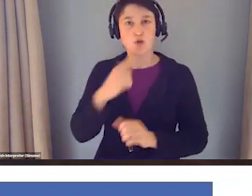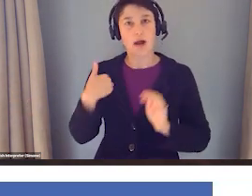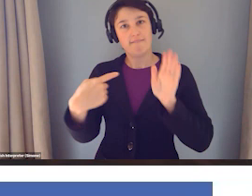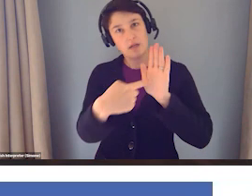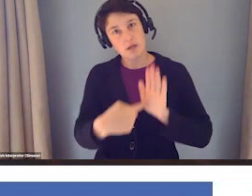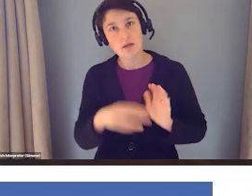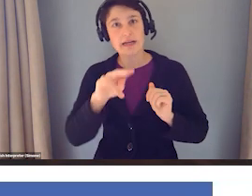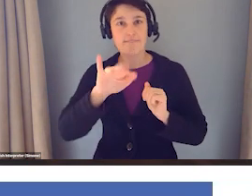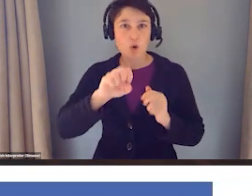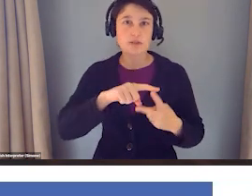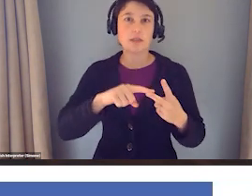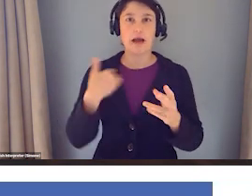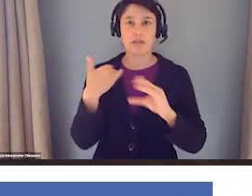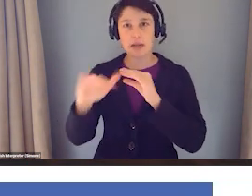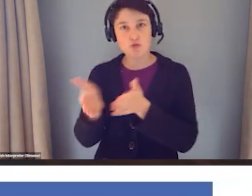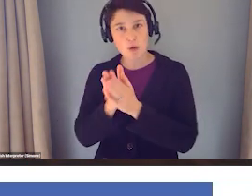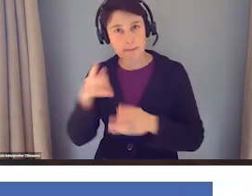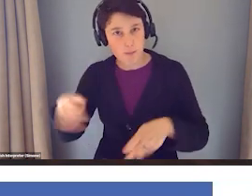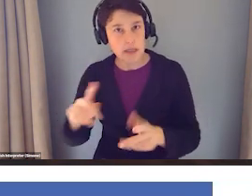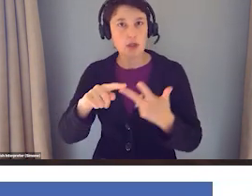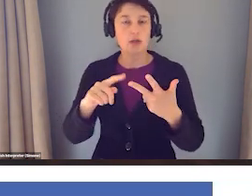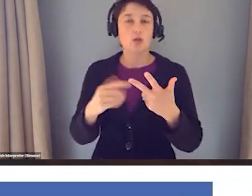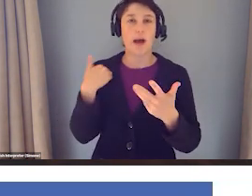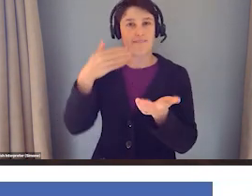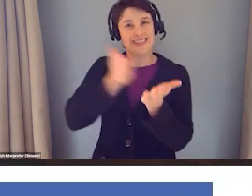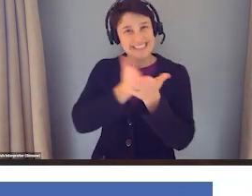you have -- everything you can document, document it.